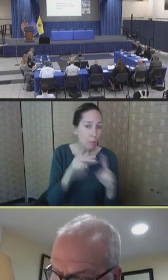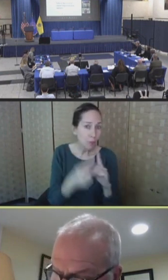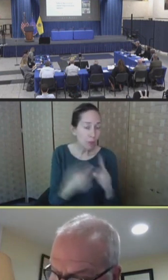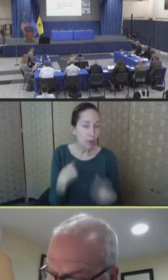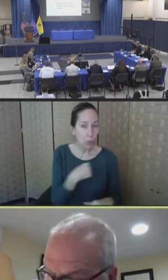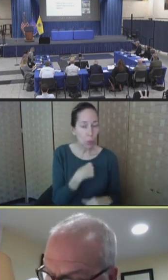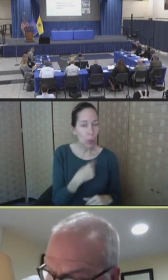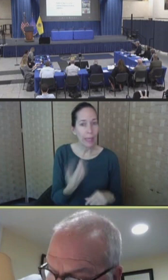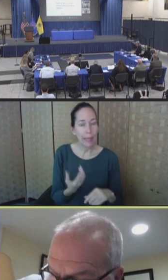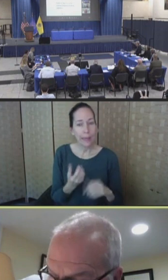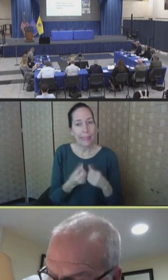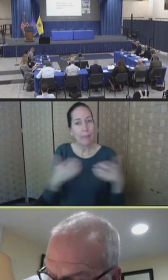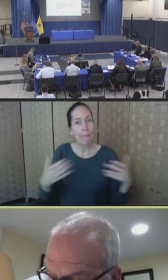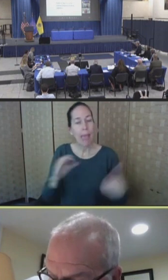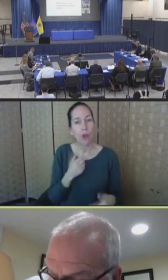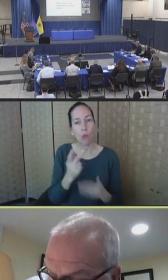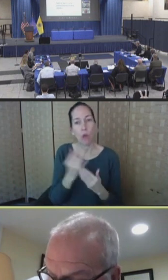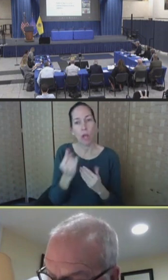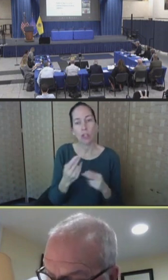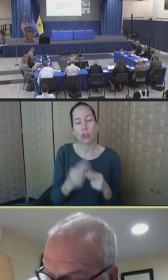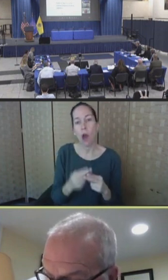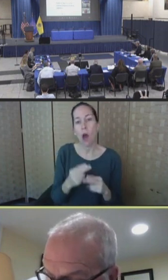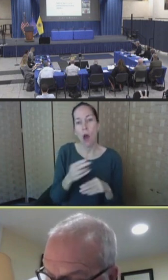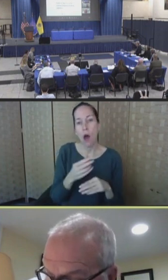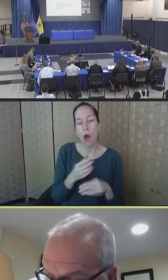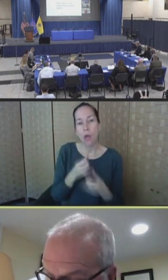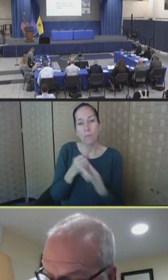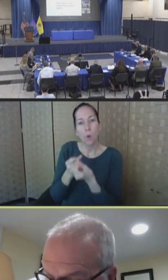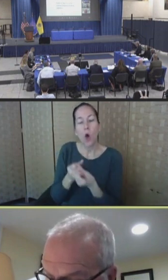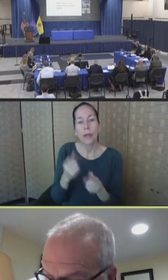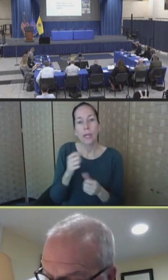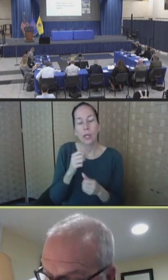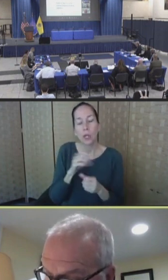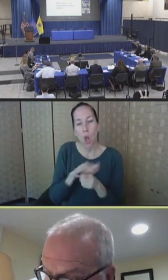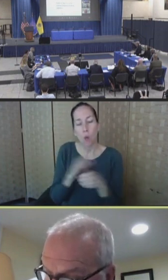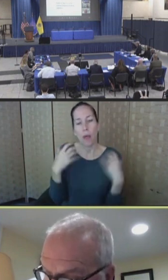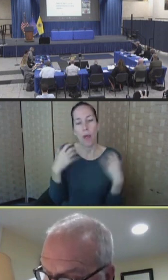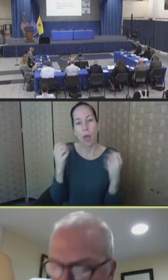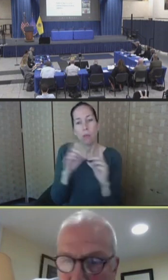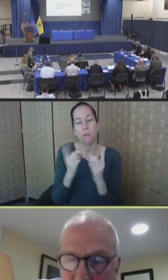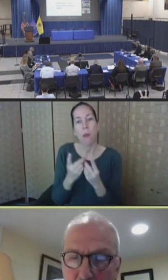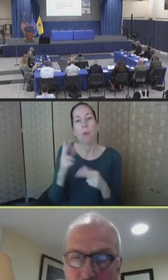project called Equipping Local Health Department to Build COVID Vaccine Confidence. It has now